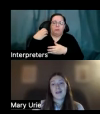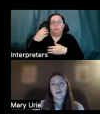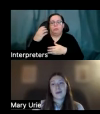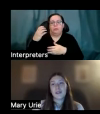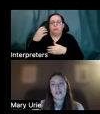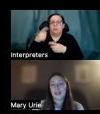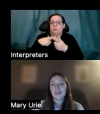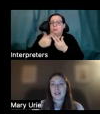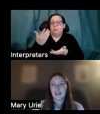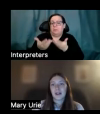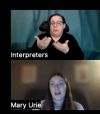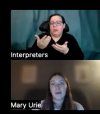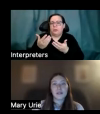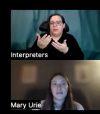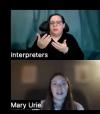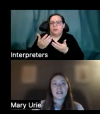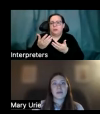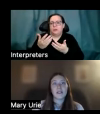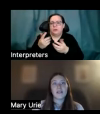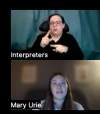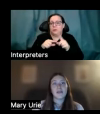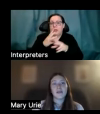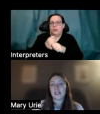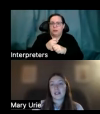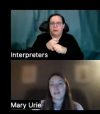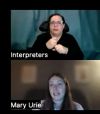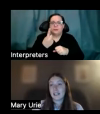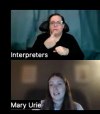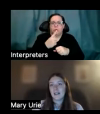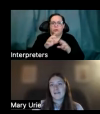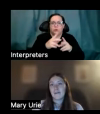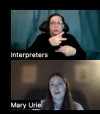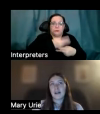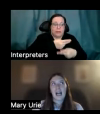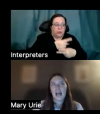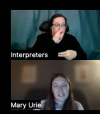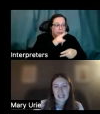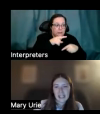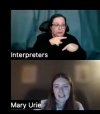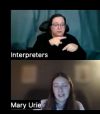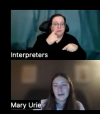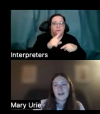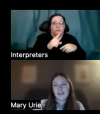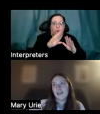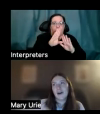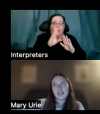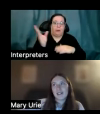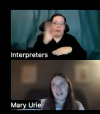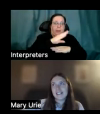able to get respite. You're not able to find someone to take care of your kids for half a day while you go up to Salt Lake